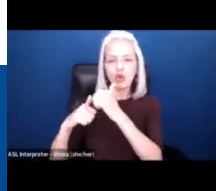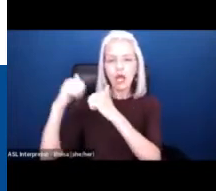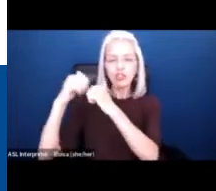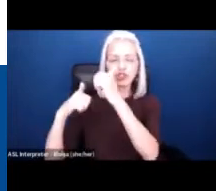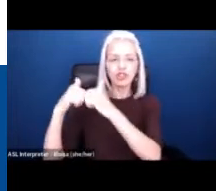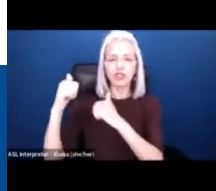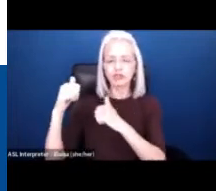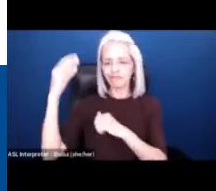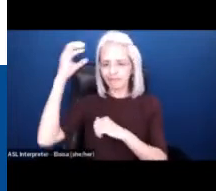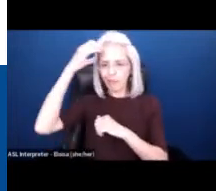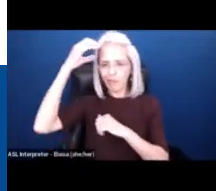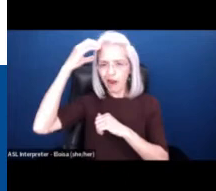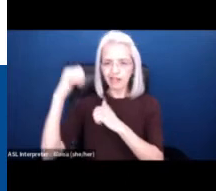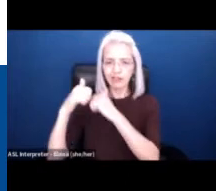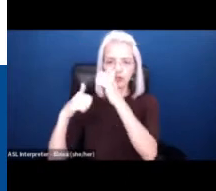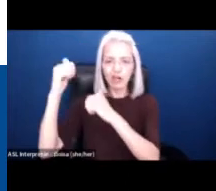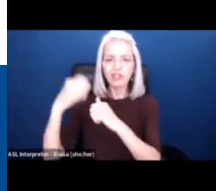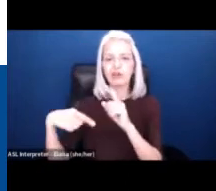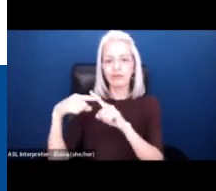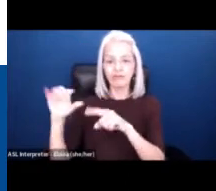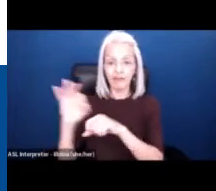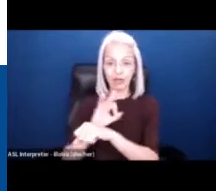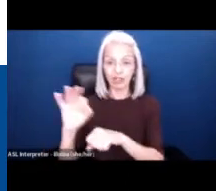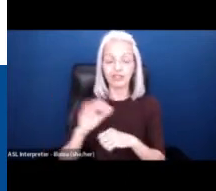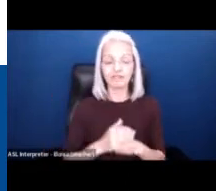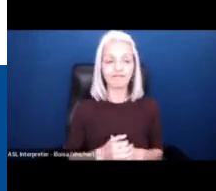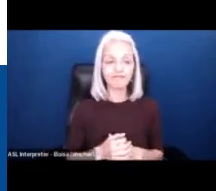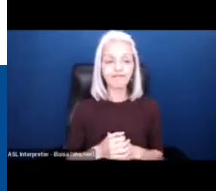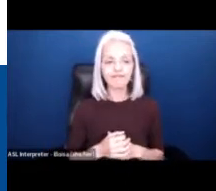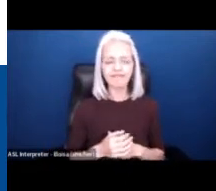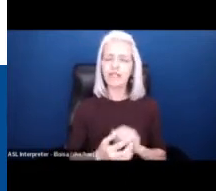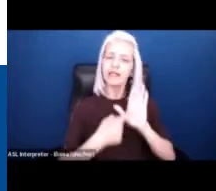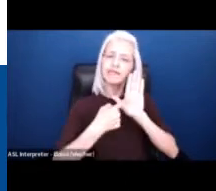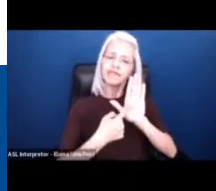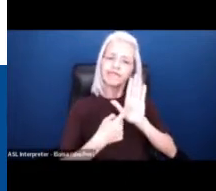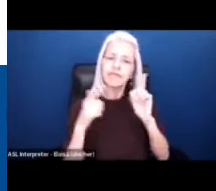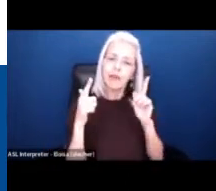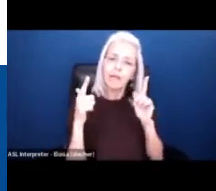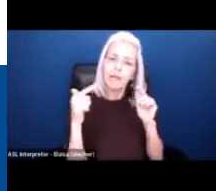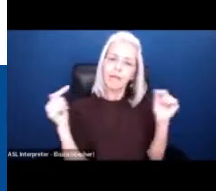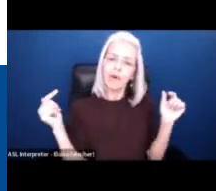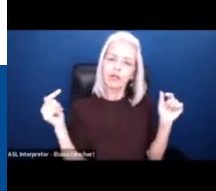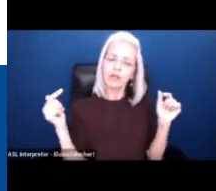brain structure and function. So it gives multiple dimensions of